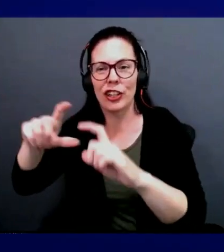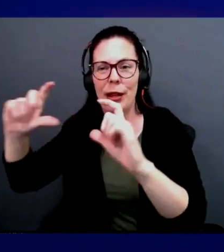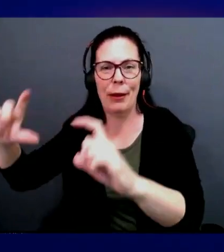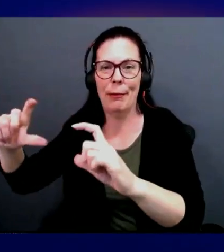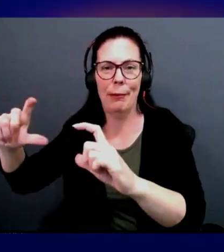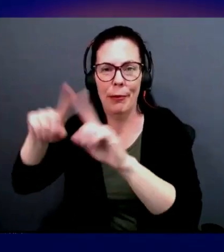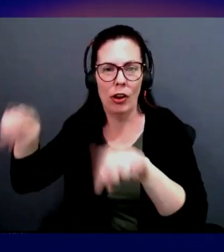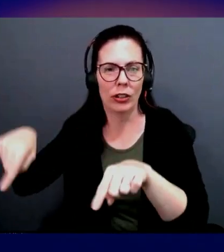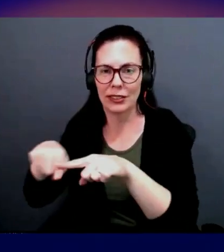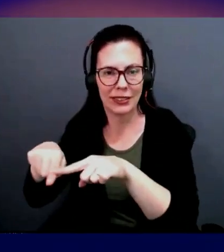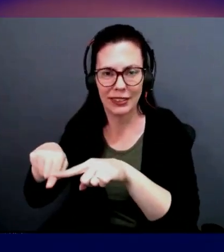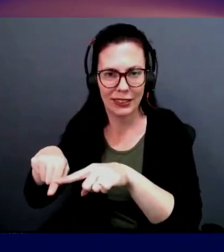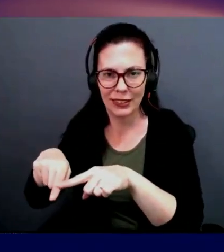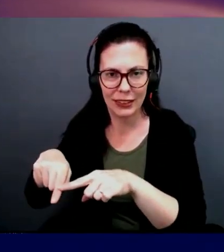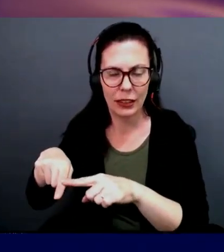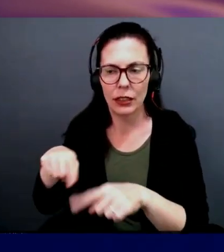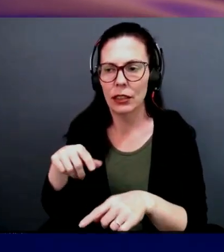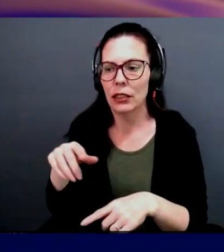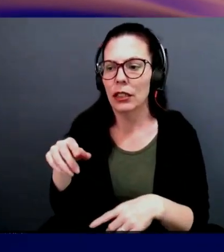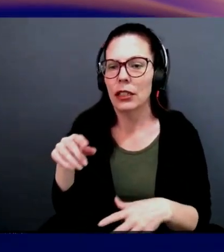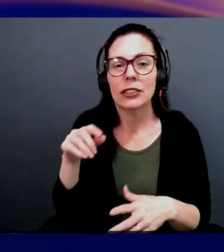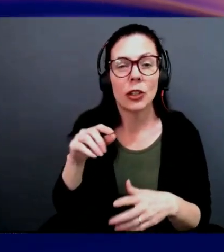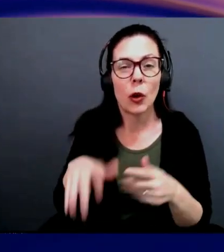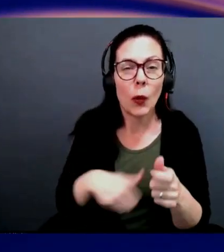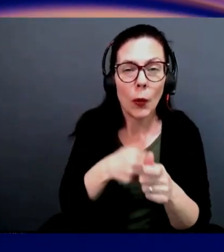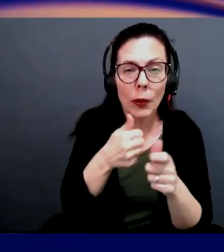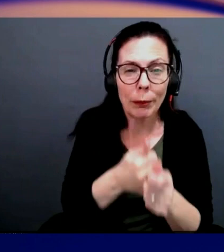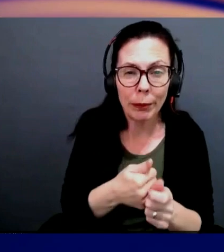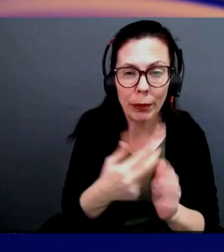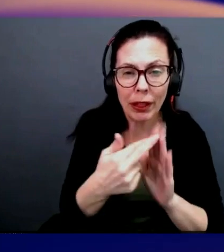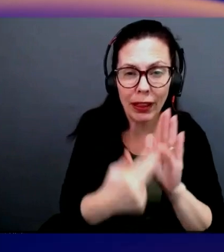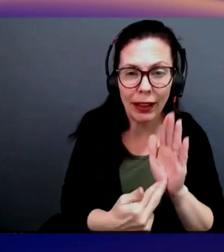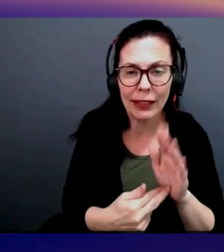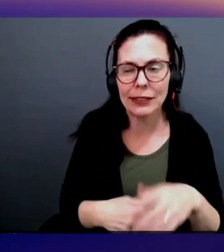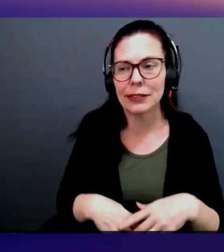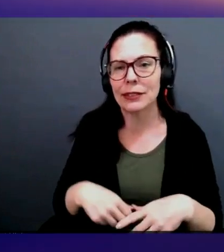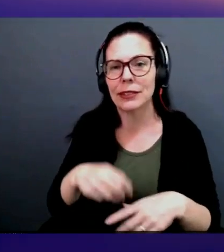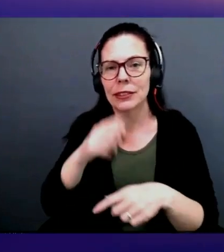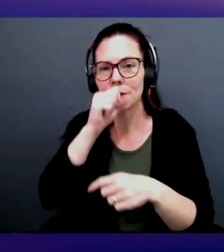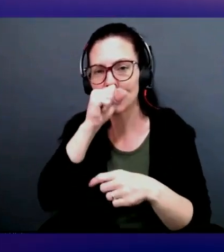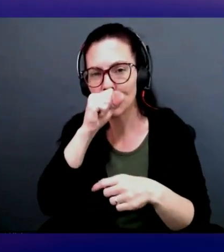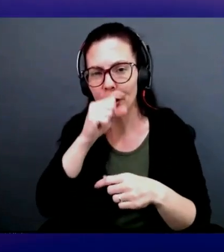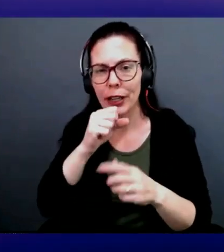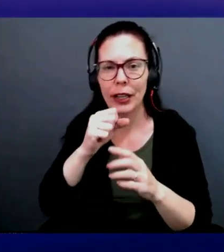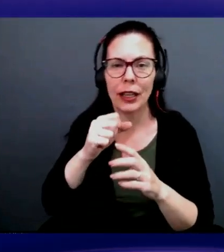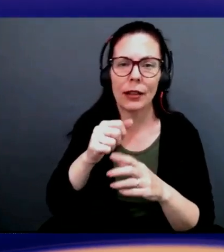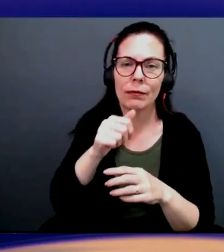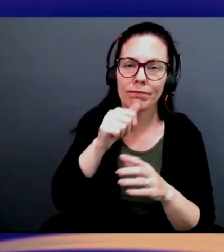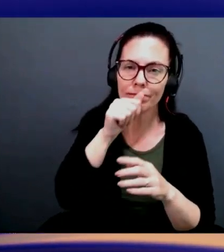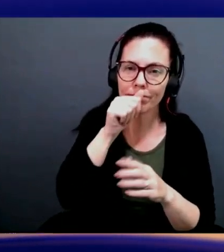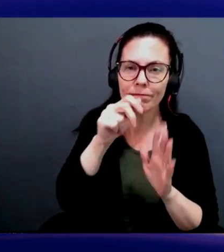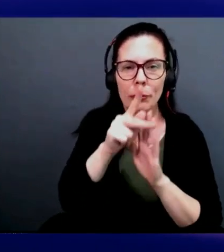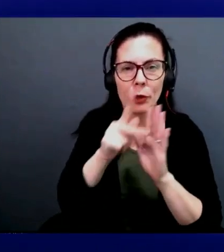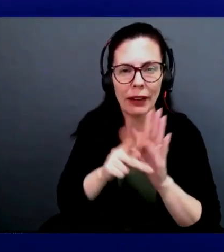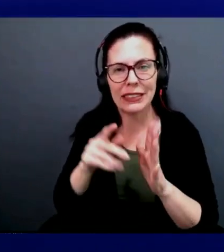and all the security or privacy controls that you have to protect that data,